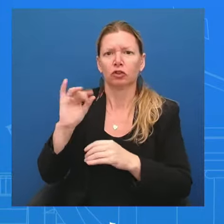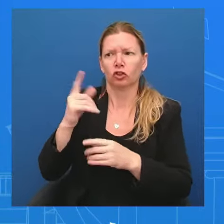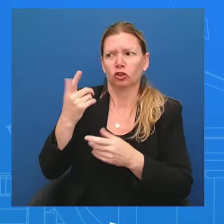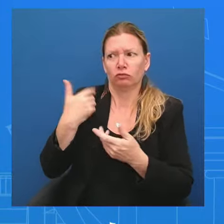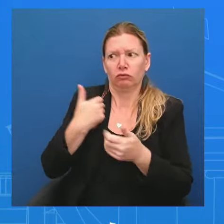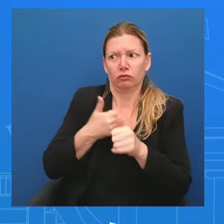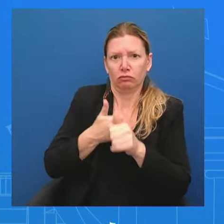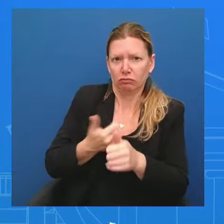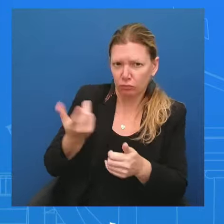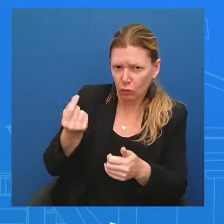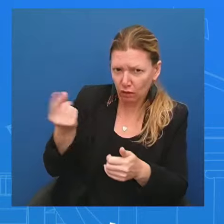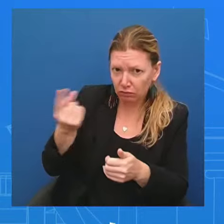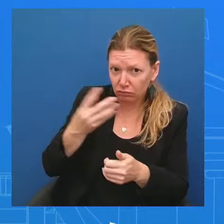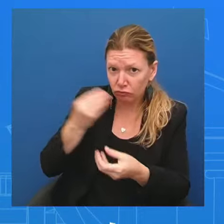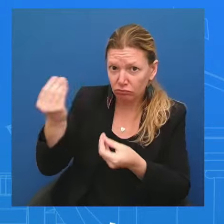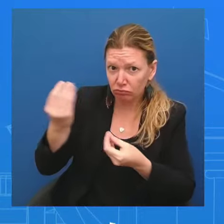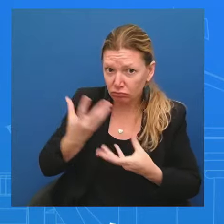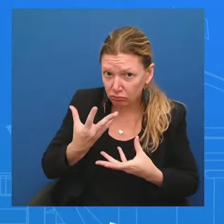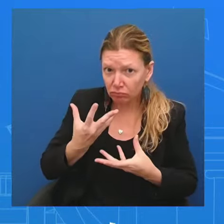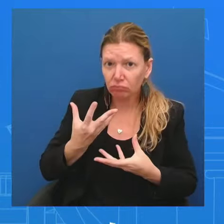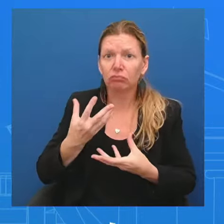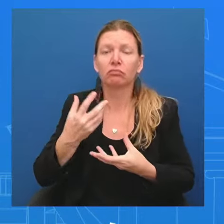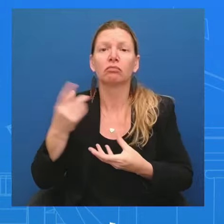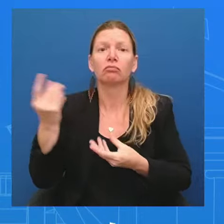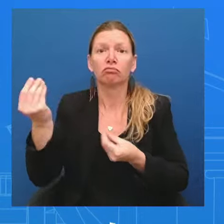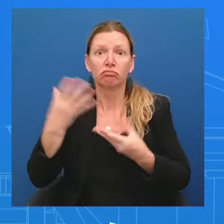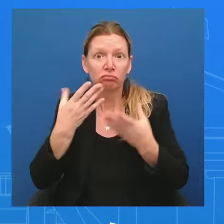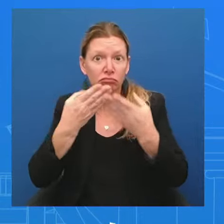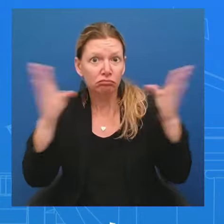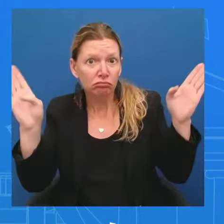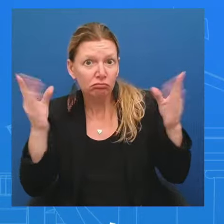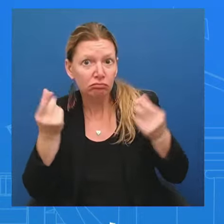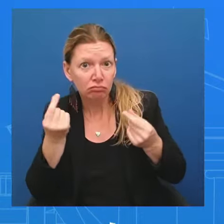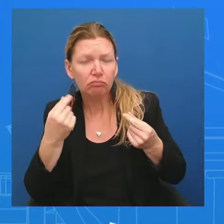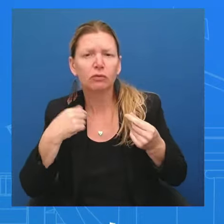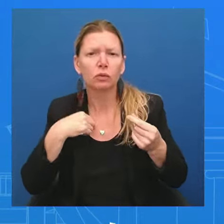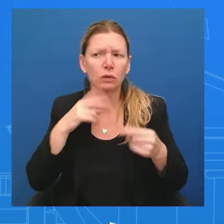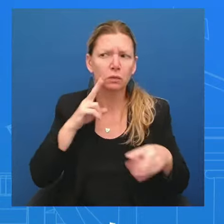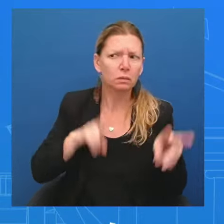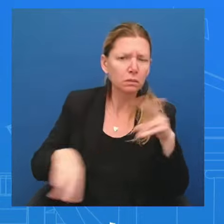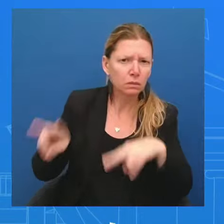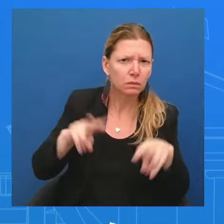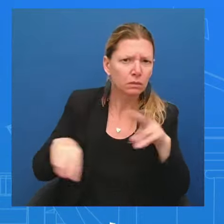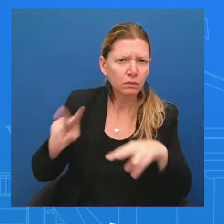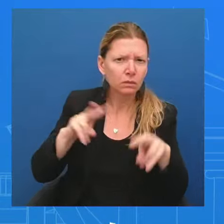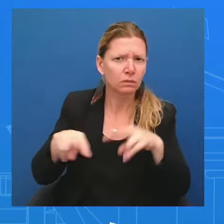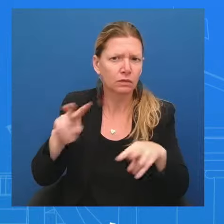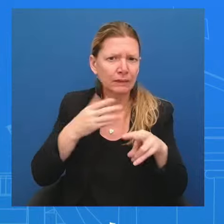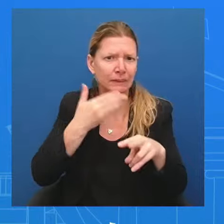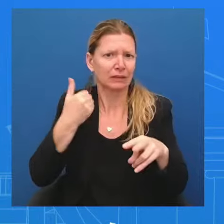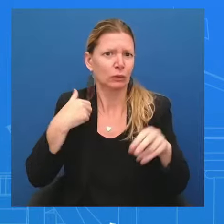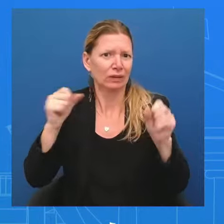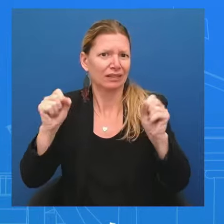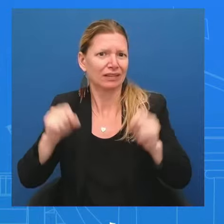As best we can, as you and I speak here today, we have not seen a major ground operation, and these tanks are moving along a corridor